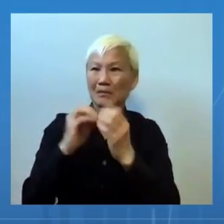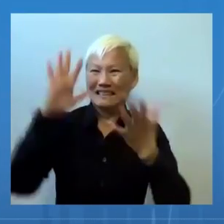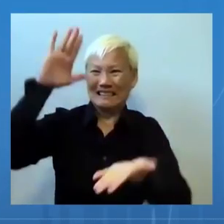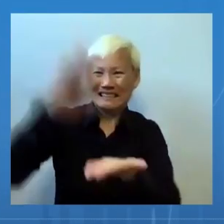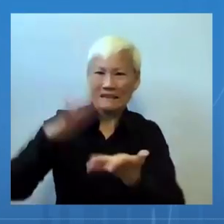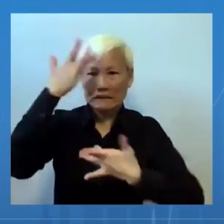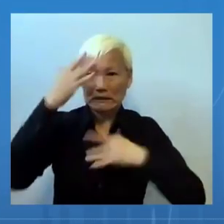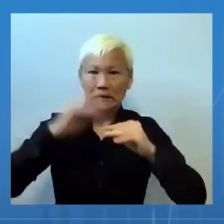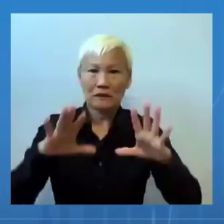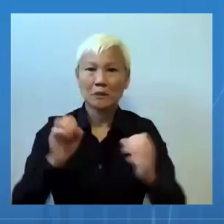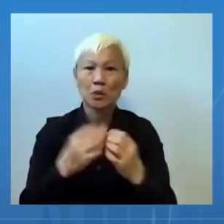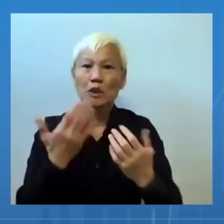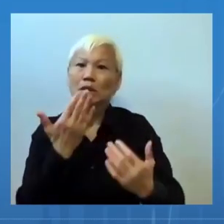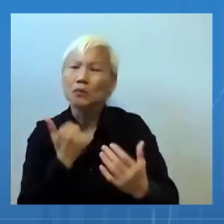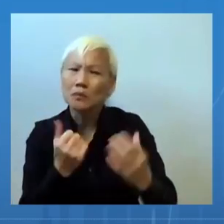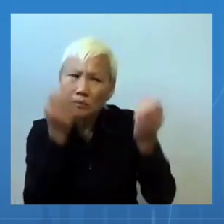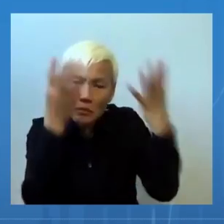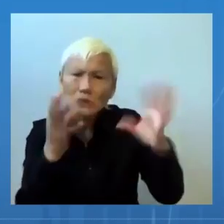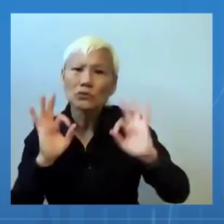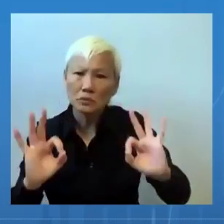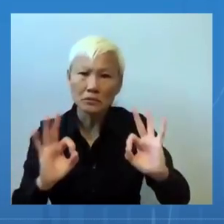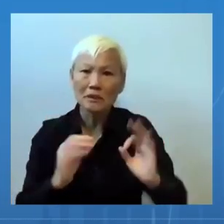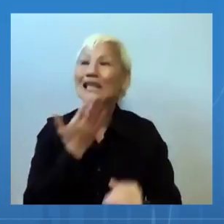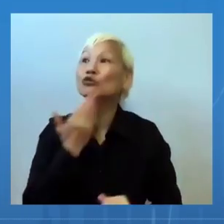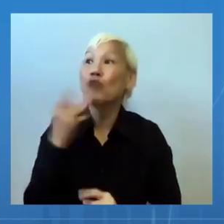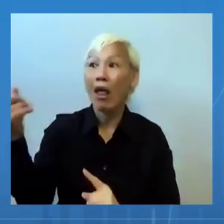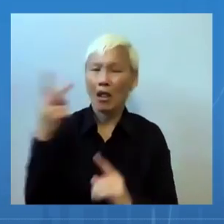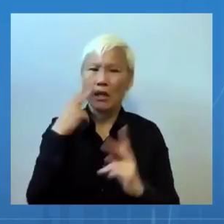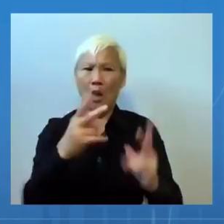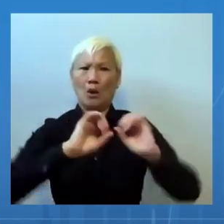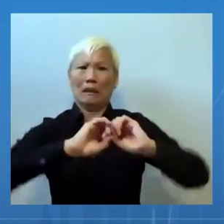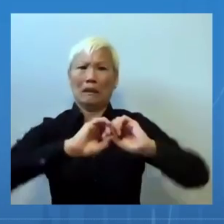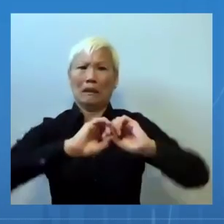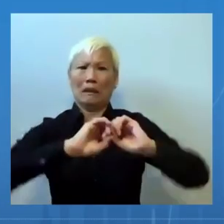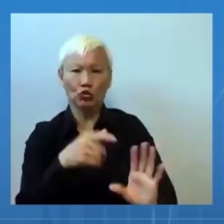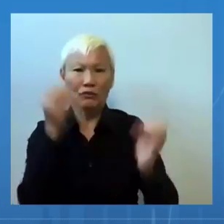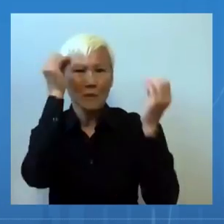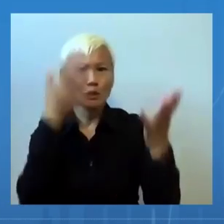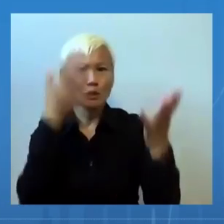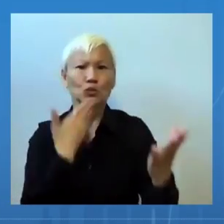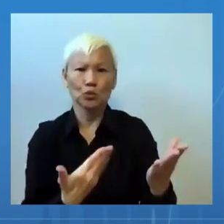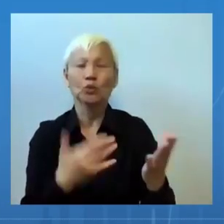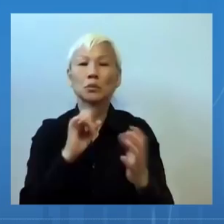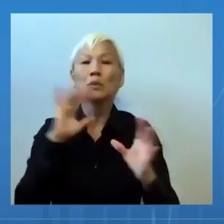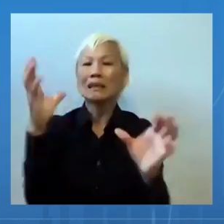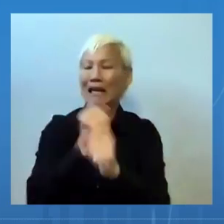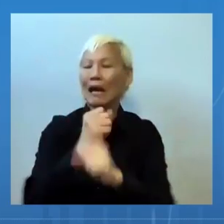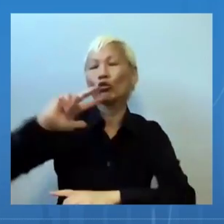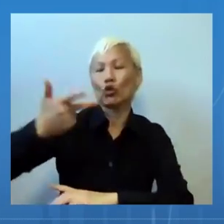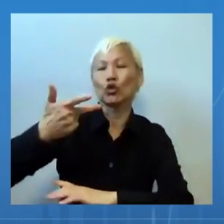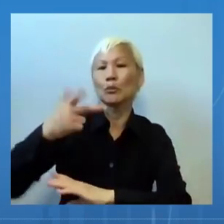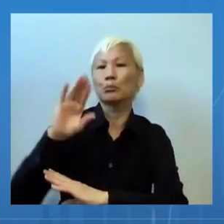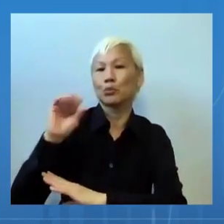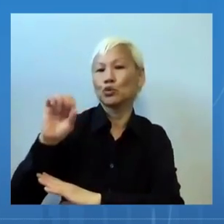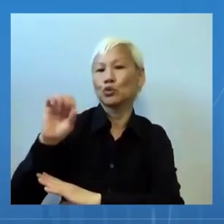so that people will be able to get vaccine in a booster situation as needed. Dr. Walensky: And maybe if I could just add